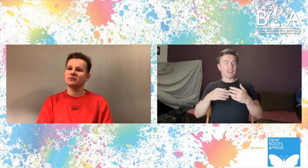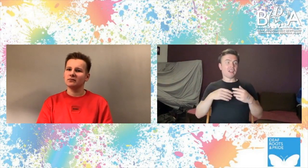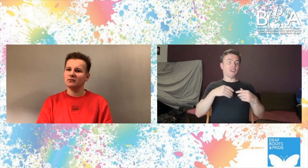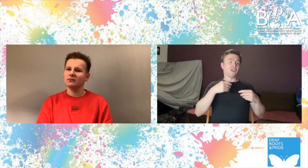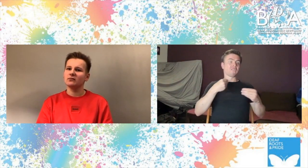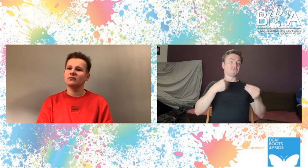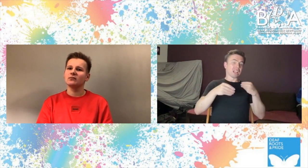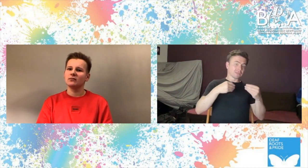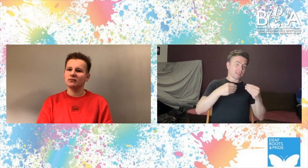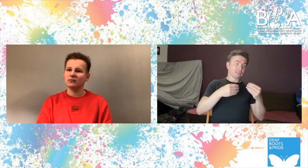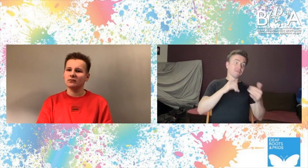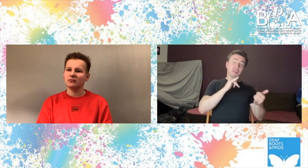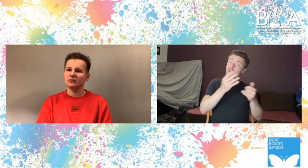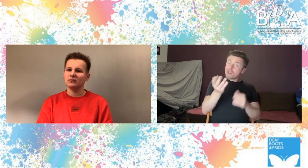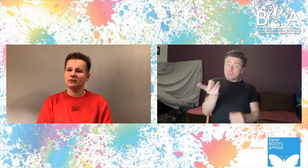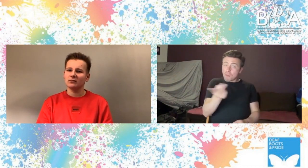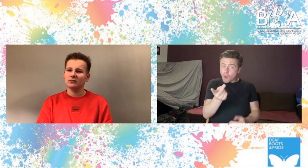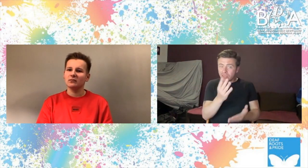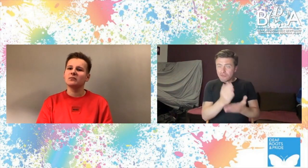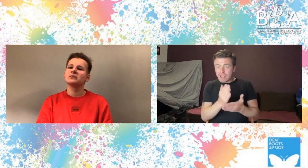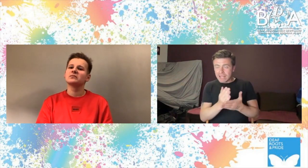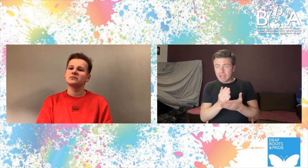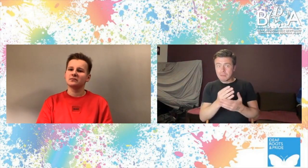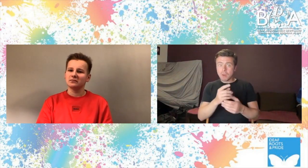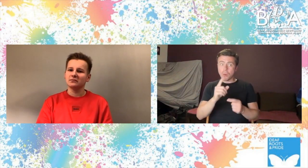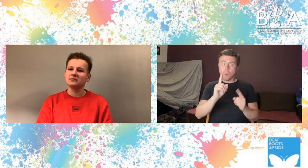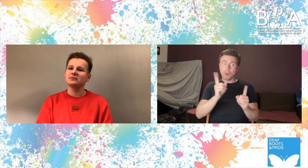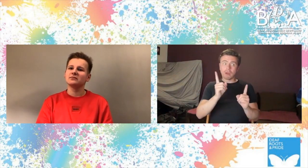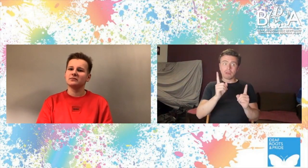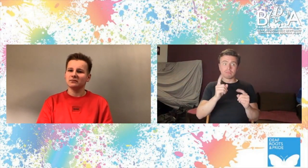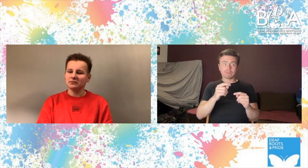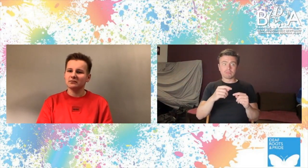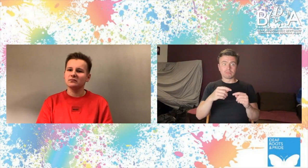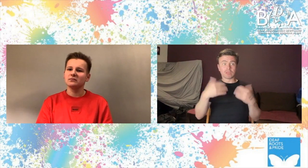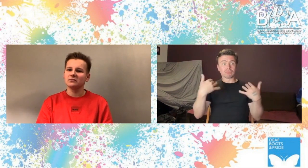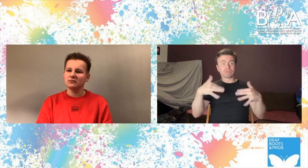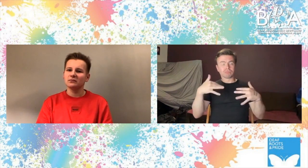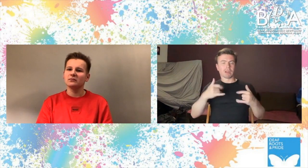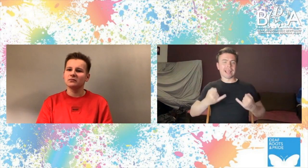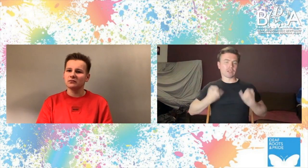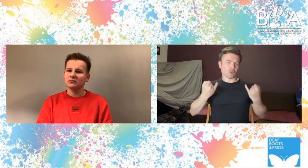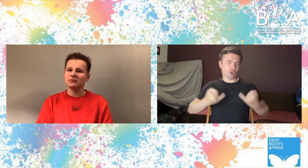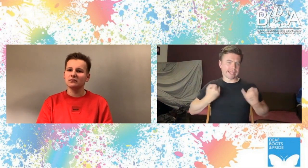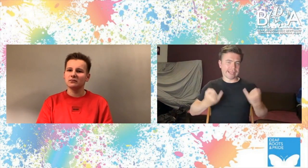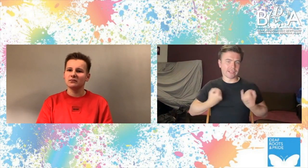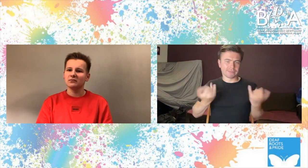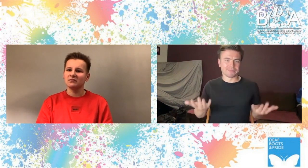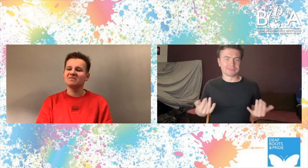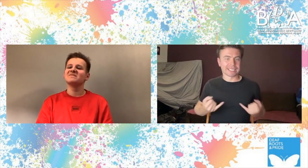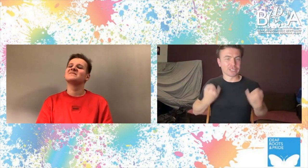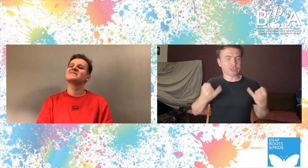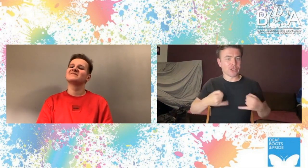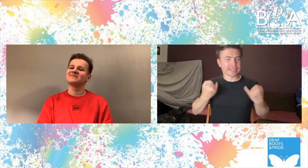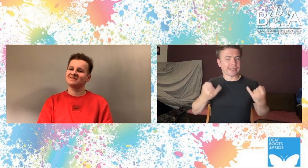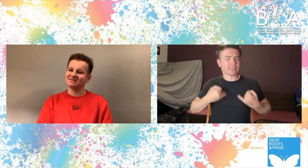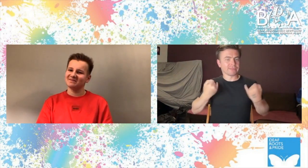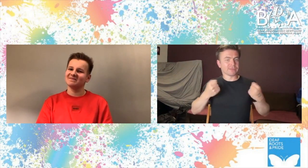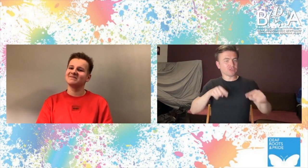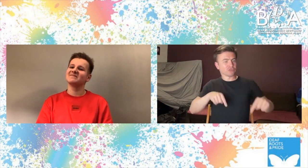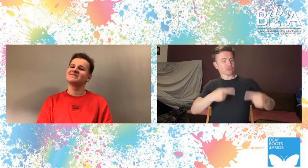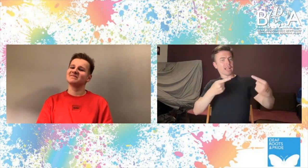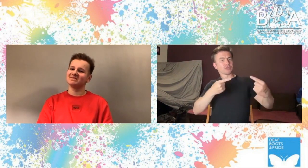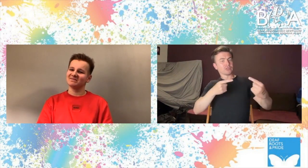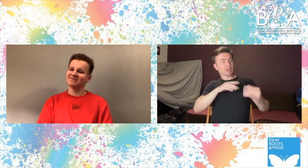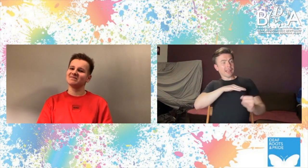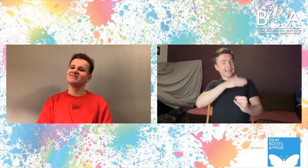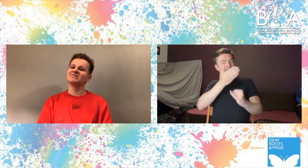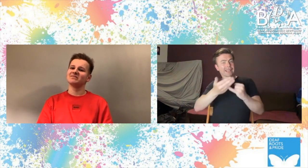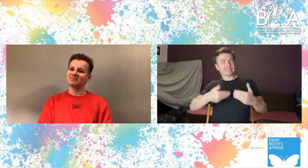It’s all of those things really. You’ve got to enjoy it. It is challenging but at